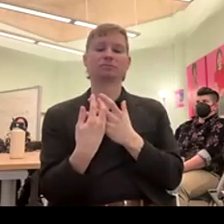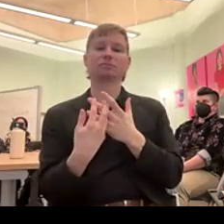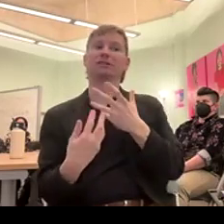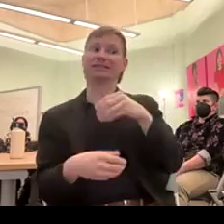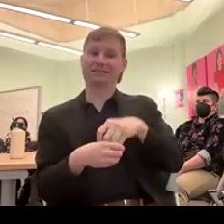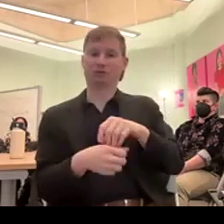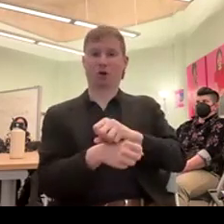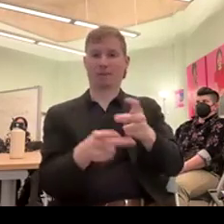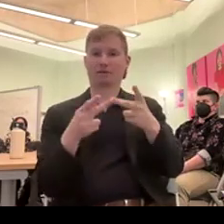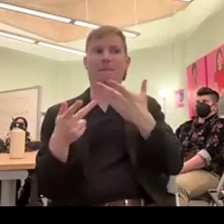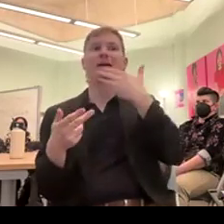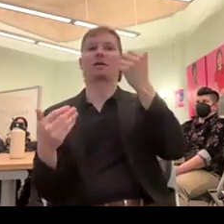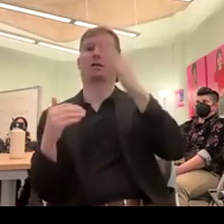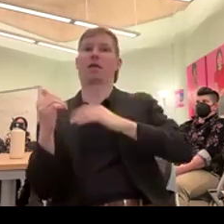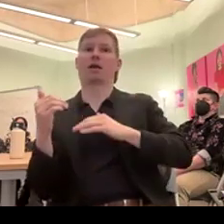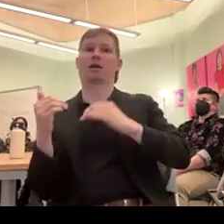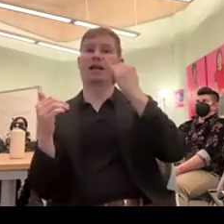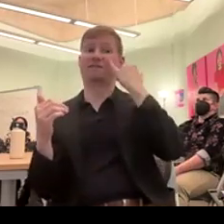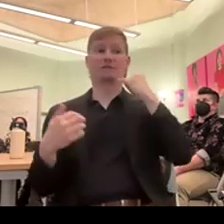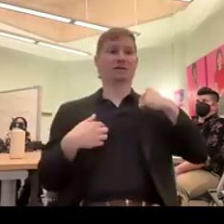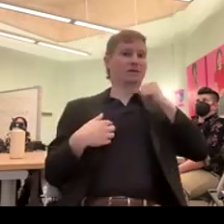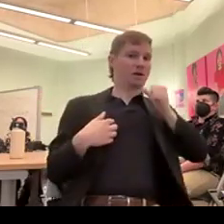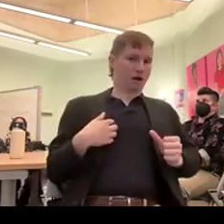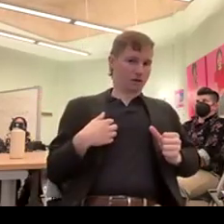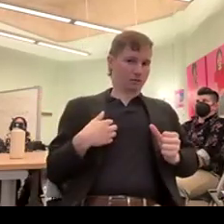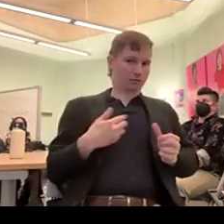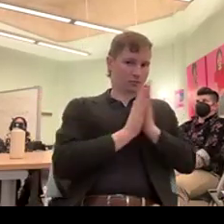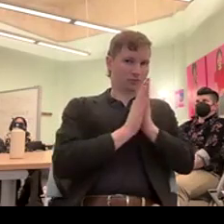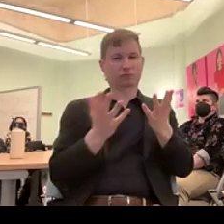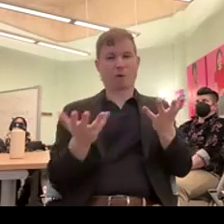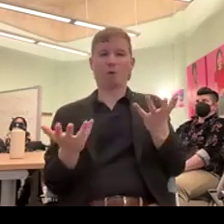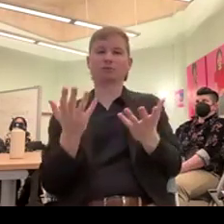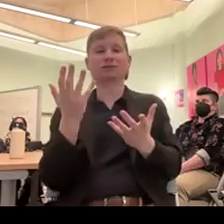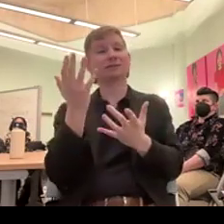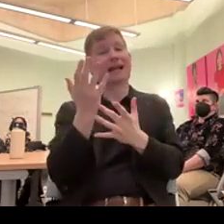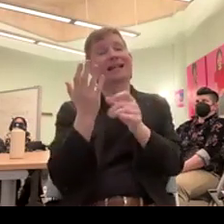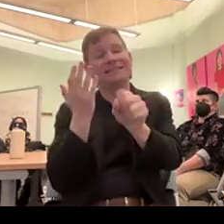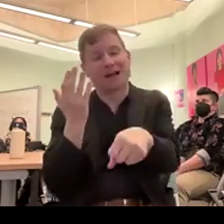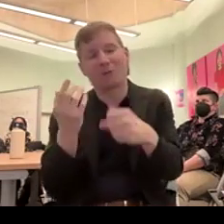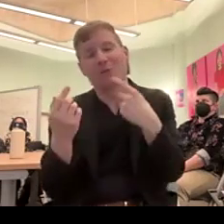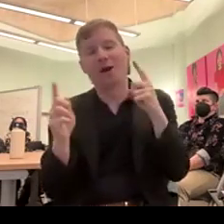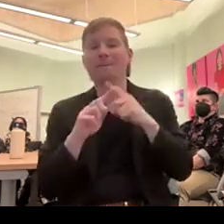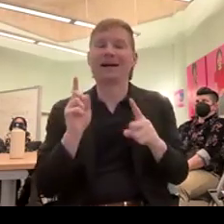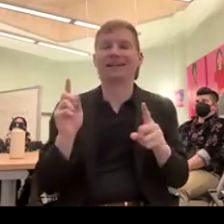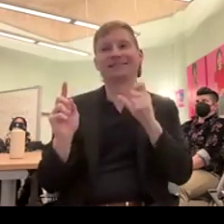that I have them and it's made my work life a lot better than it would have been, I think. So yeah,